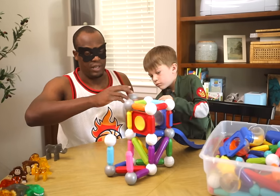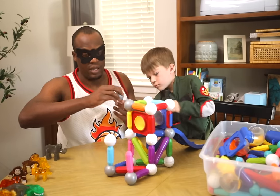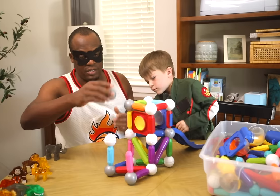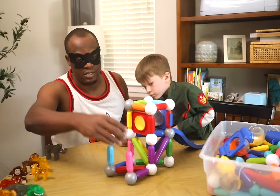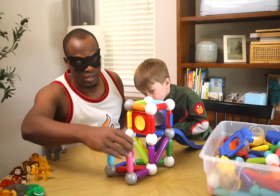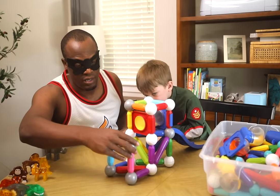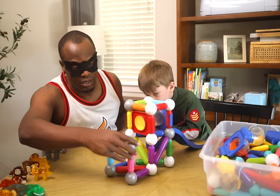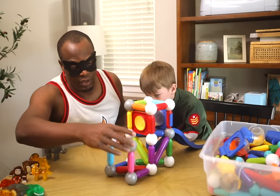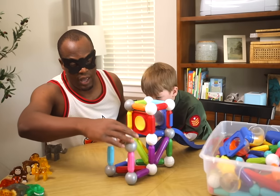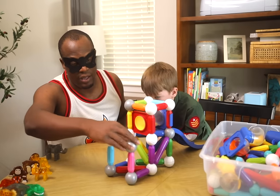Yes. Okay.